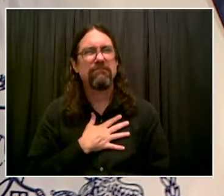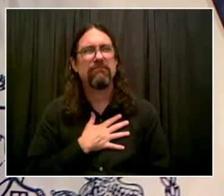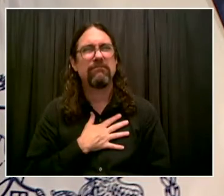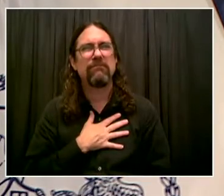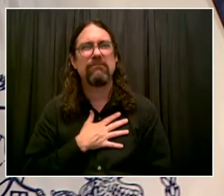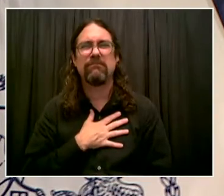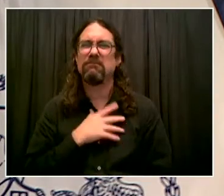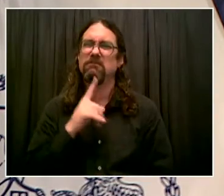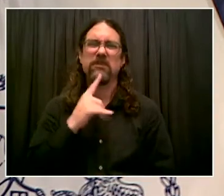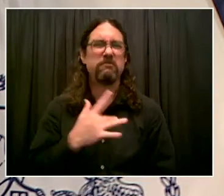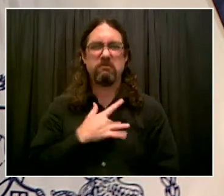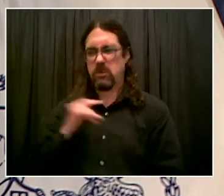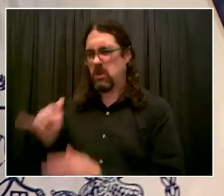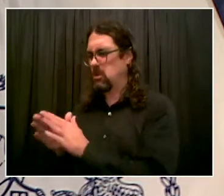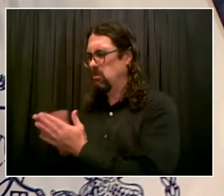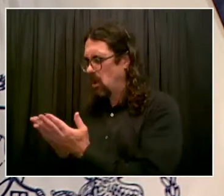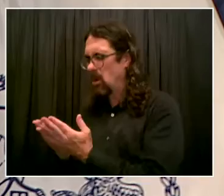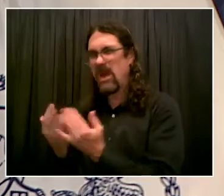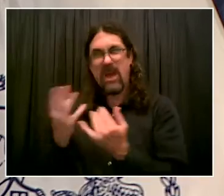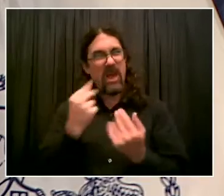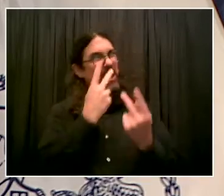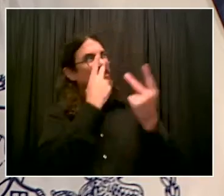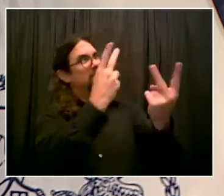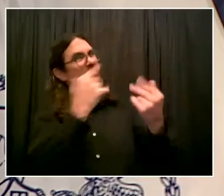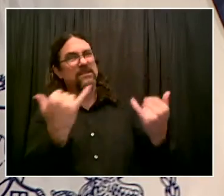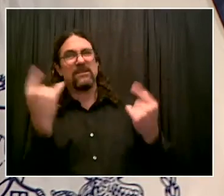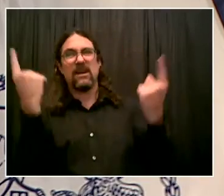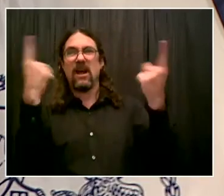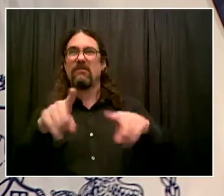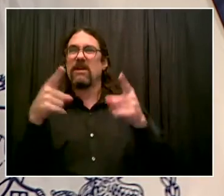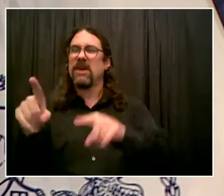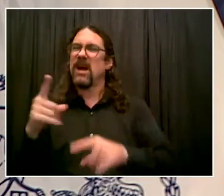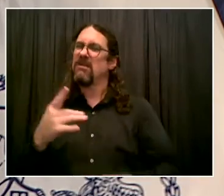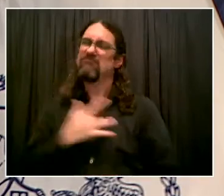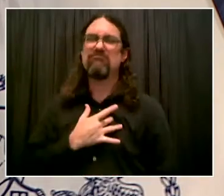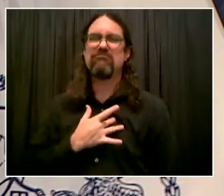ALSO, WHAT HAPPENED TO THE WILL OF THE